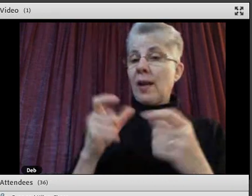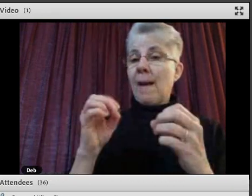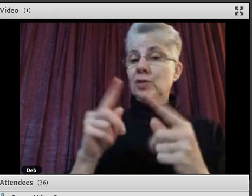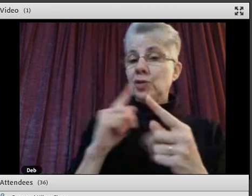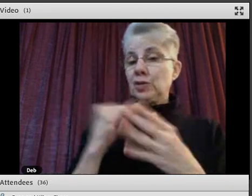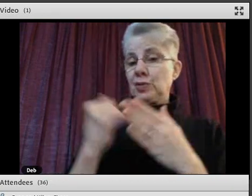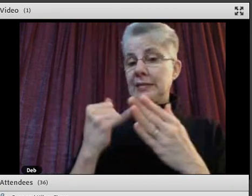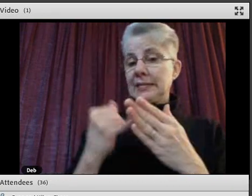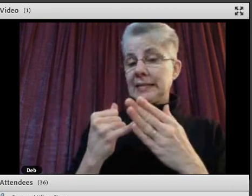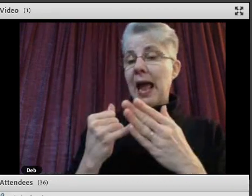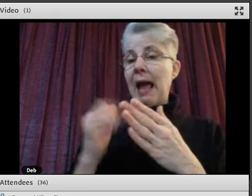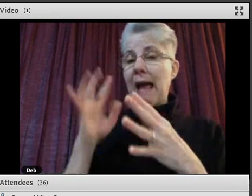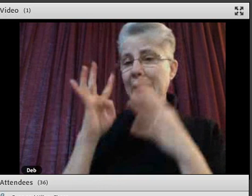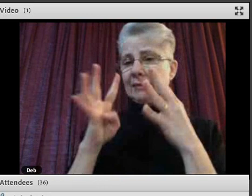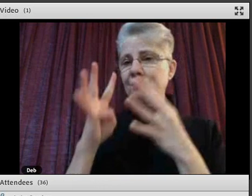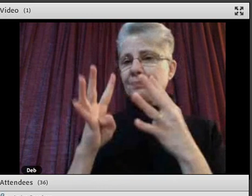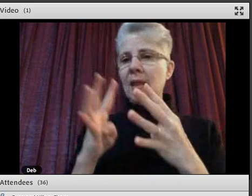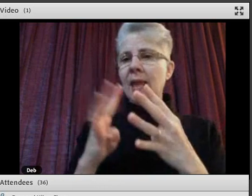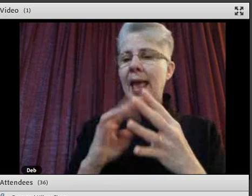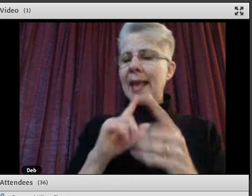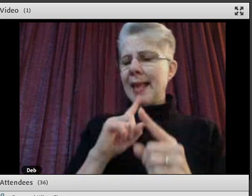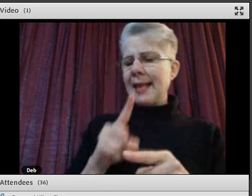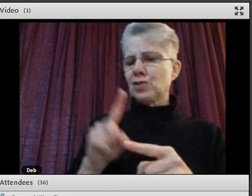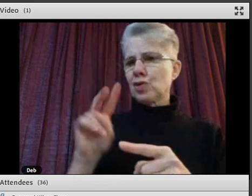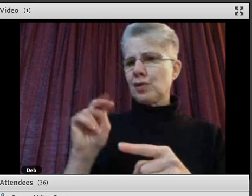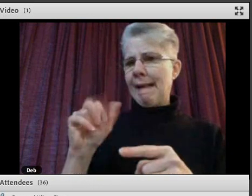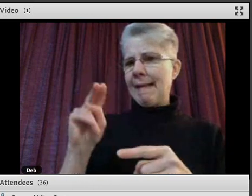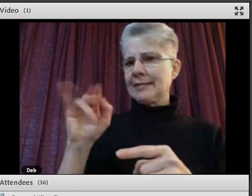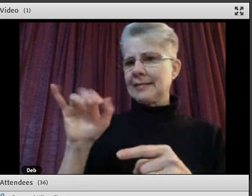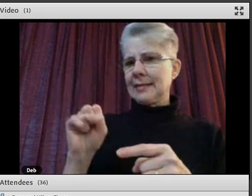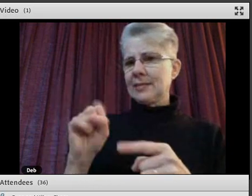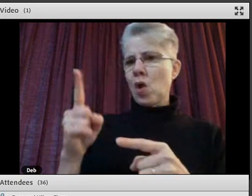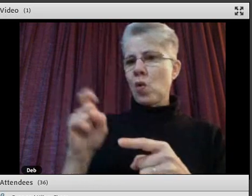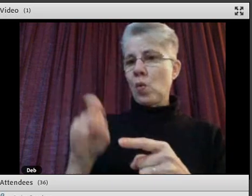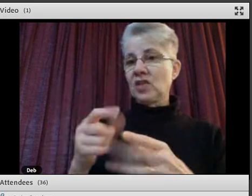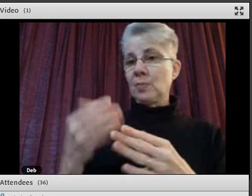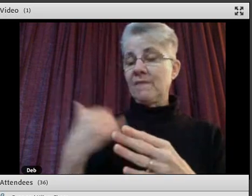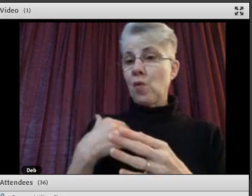to design iteratively. And going back to Nancy's question from earlier,